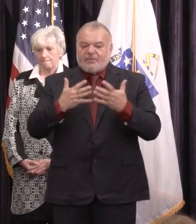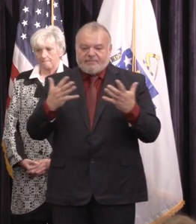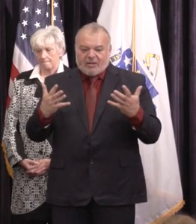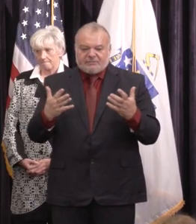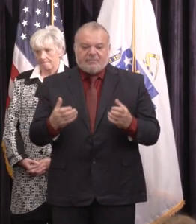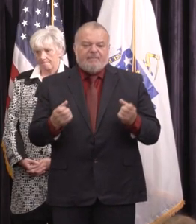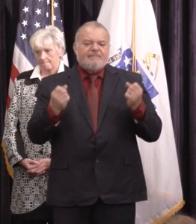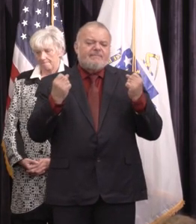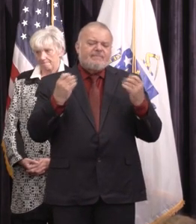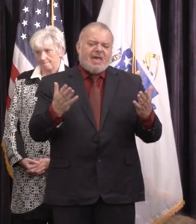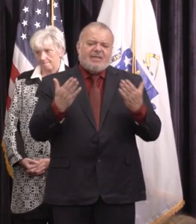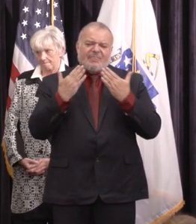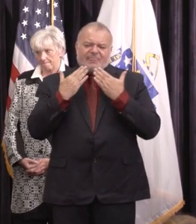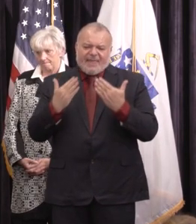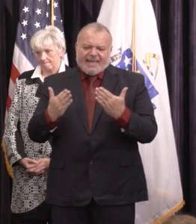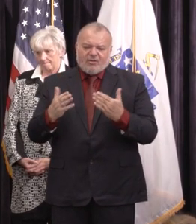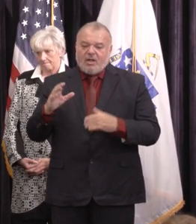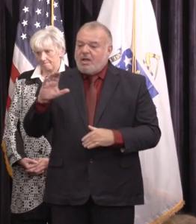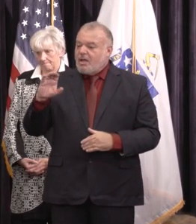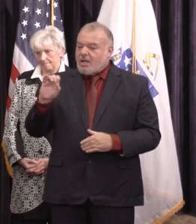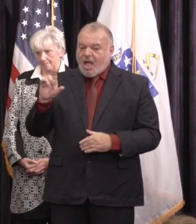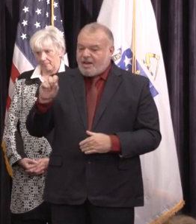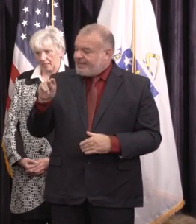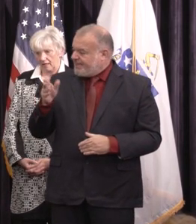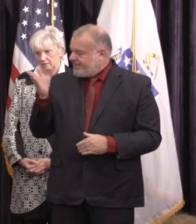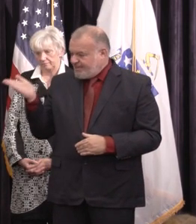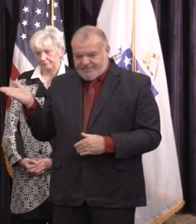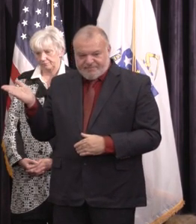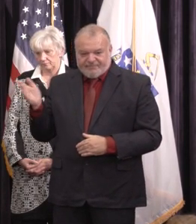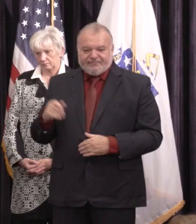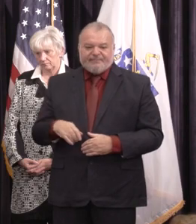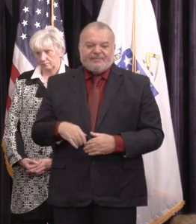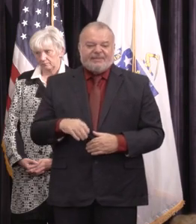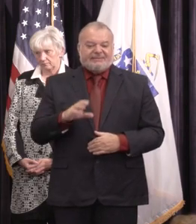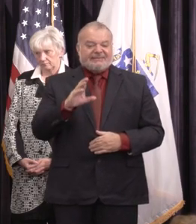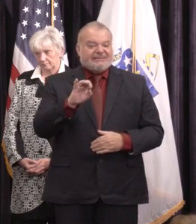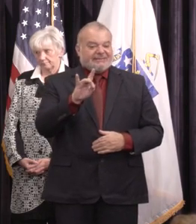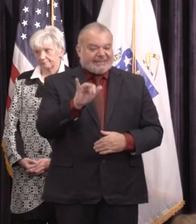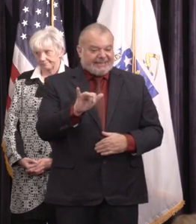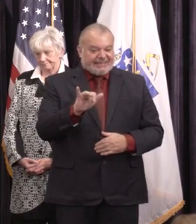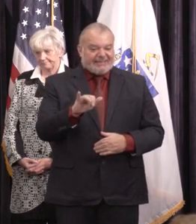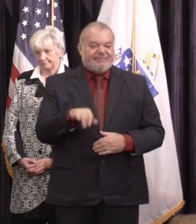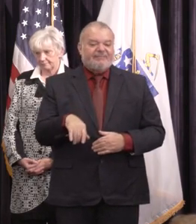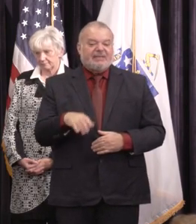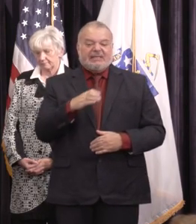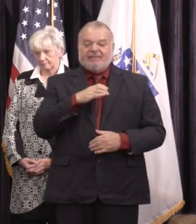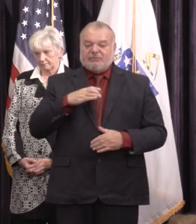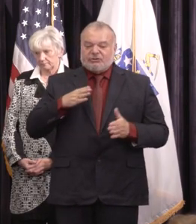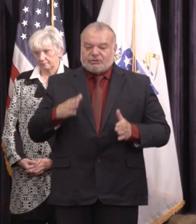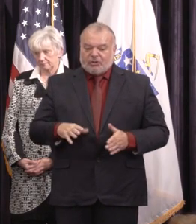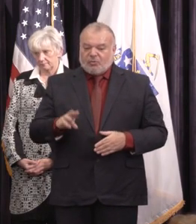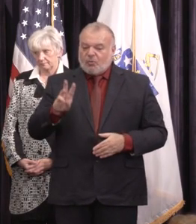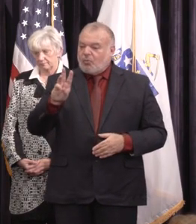to Colleen and to Cindy and to Commissioner Wolf. Thank you for your leadership and initiating this